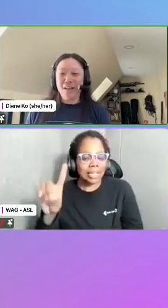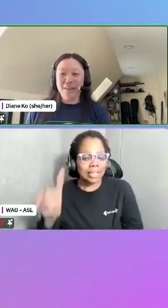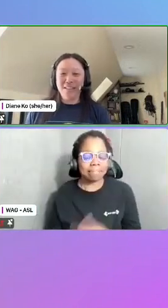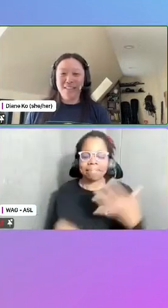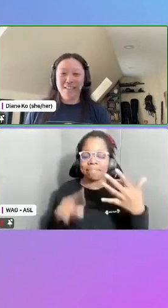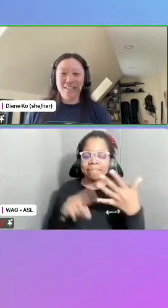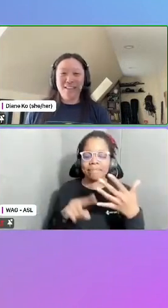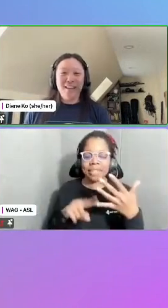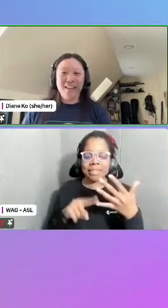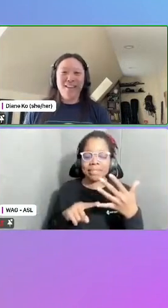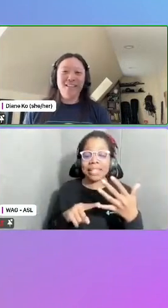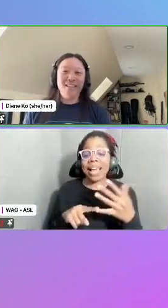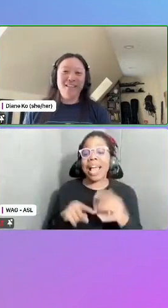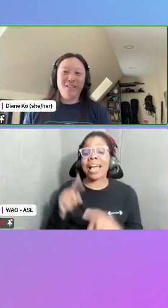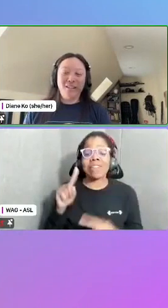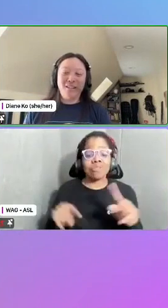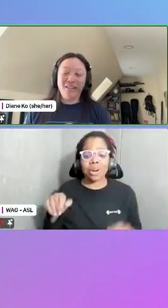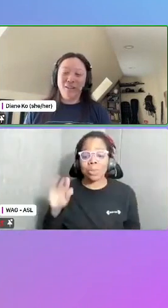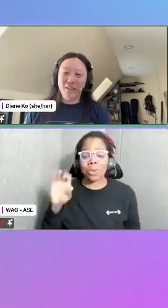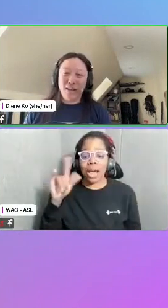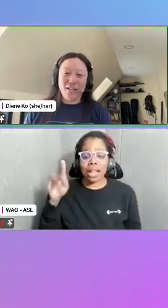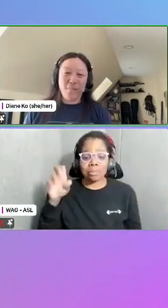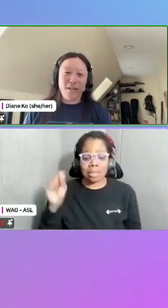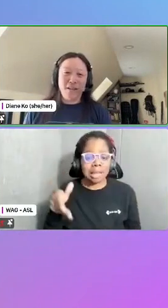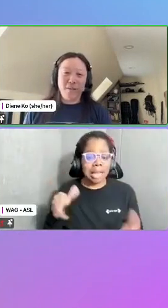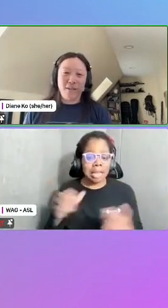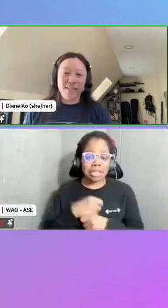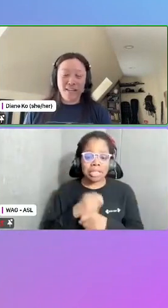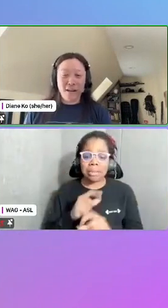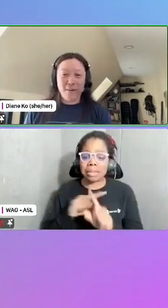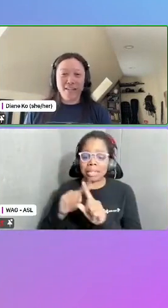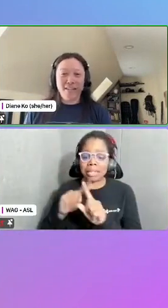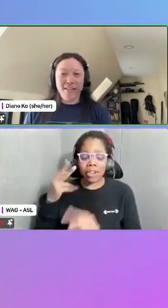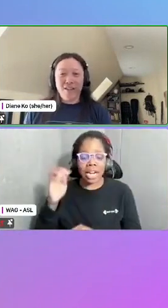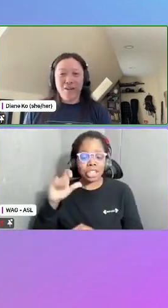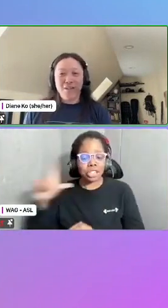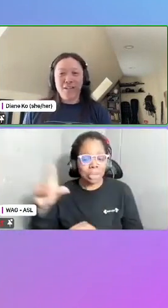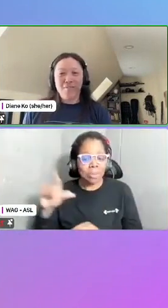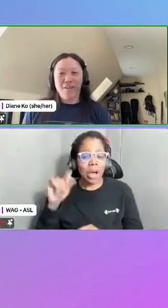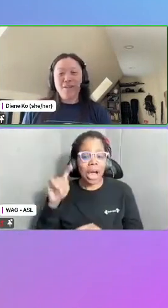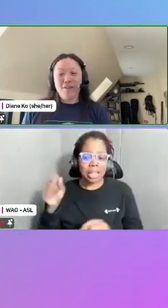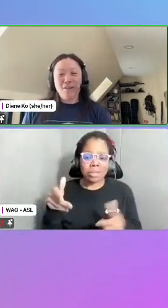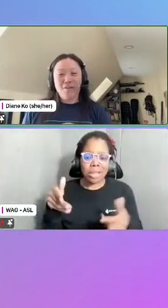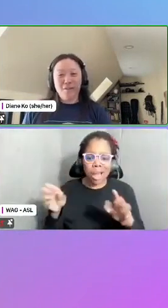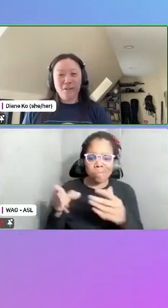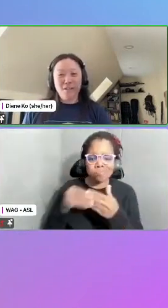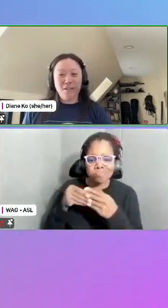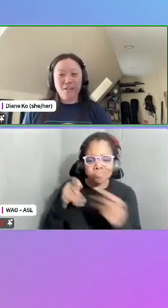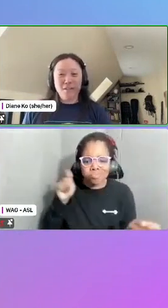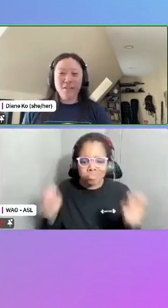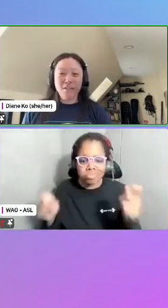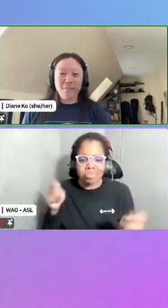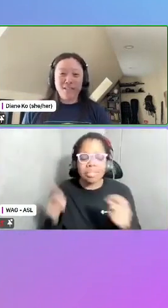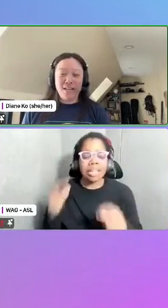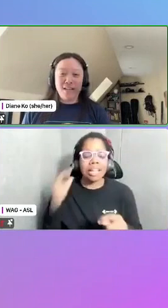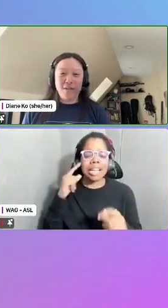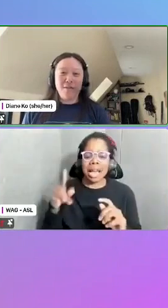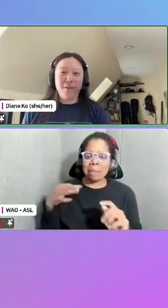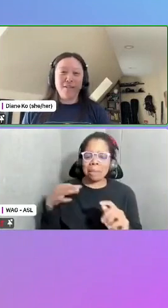issues like attribute misspellings, applying attributes incorrectly, is with with using a code